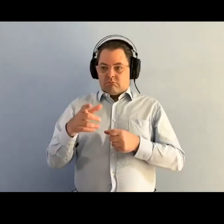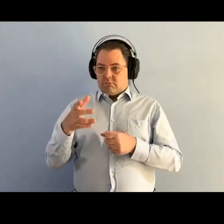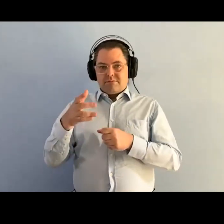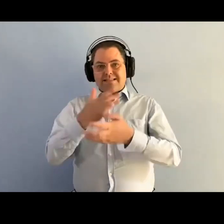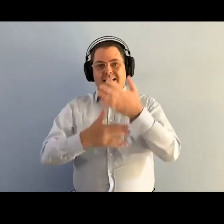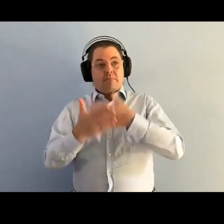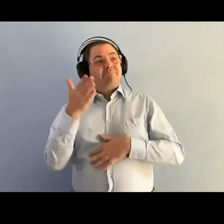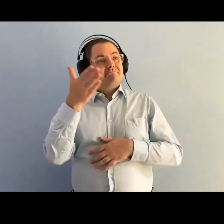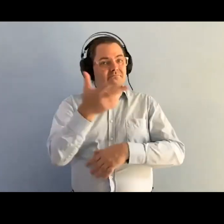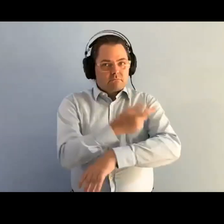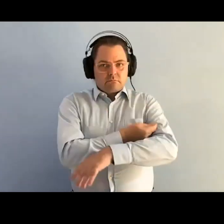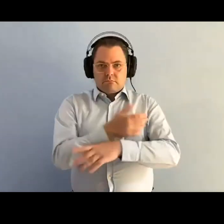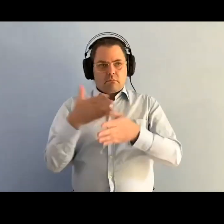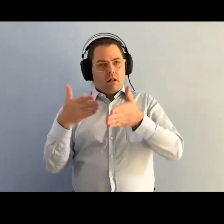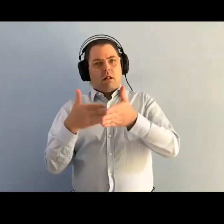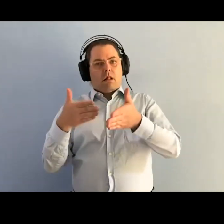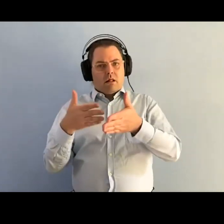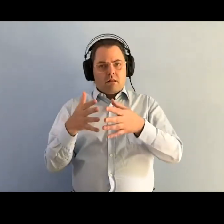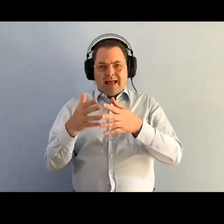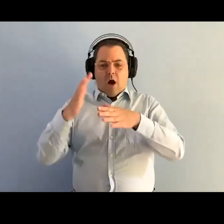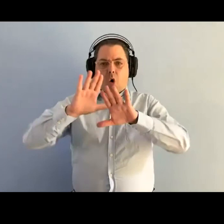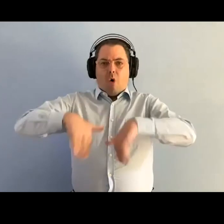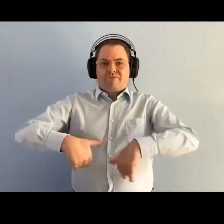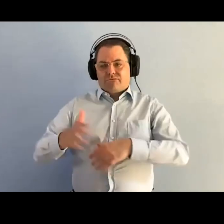appropriate actions to address the buyer yers that persons with